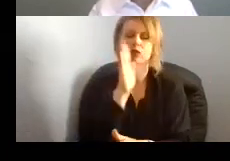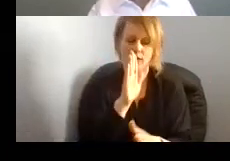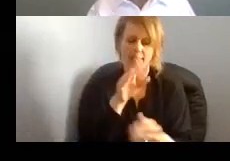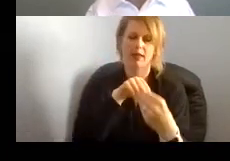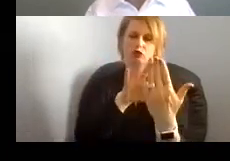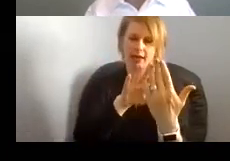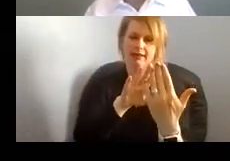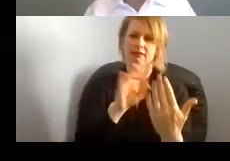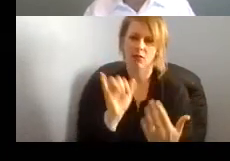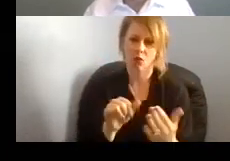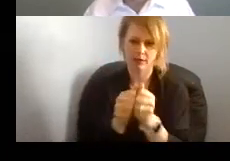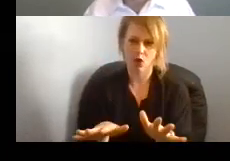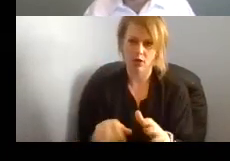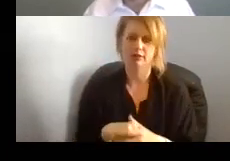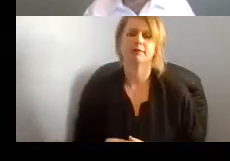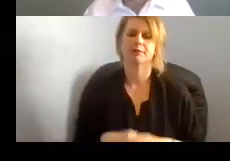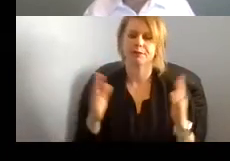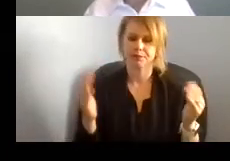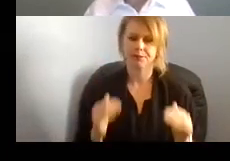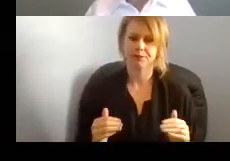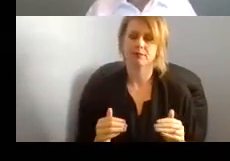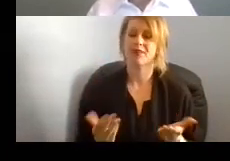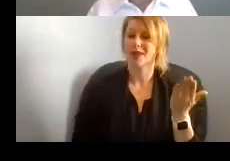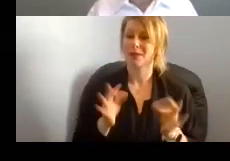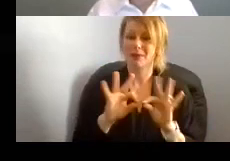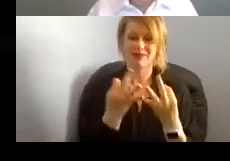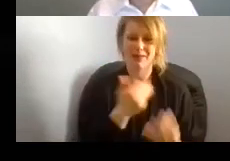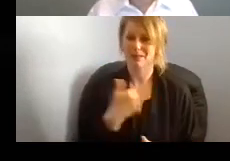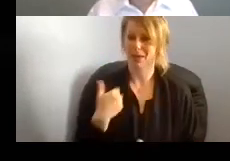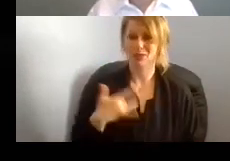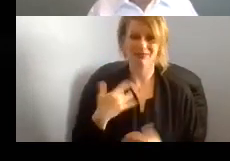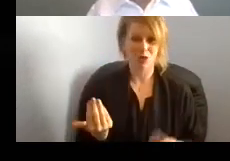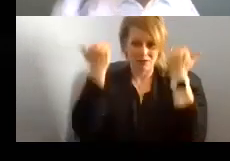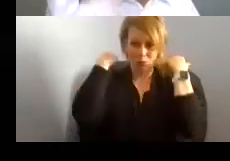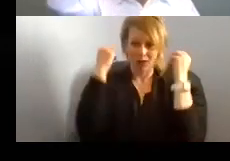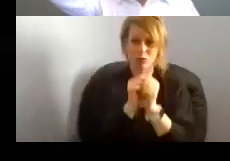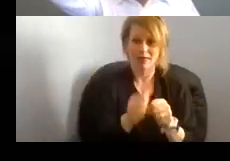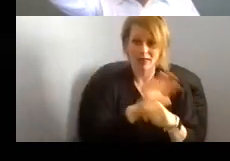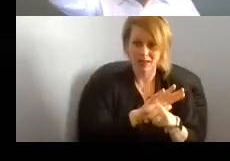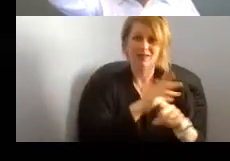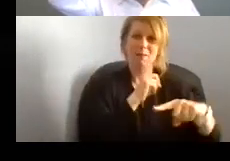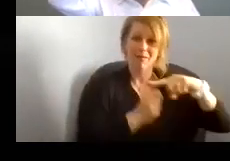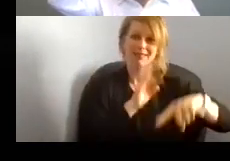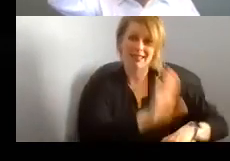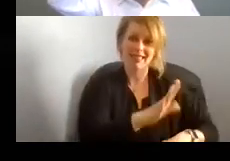Families may – family members may also be overwhelmed by the pandemic in addition to their own grief. Surviving parents not only have to deal